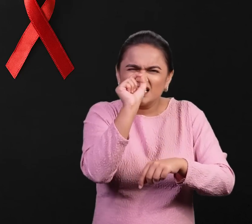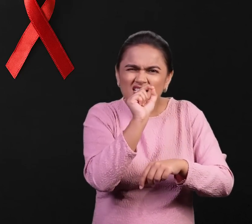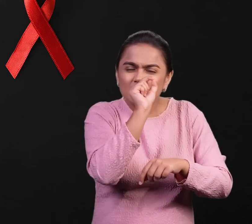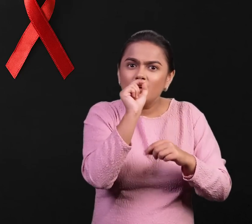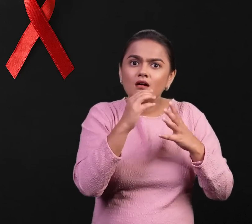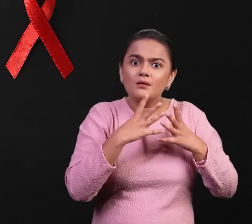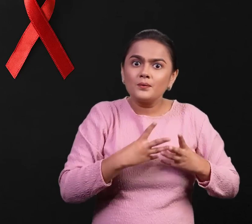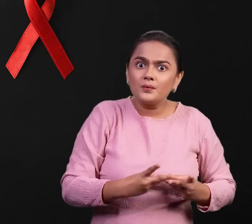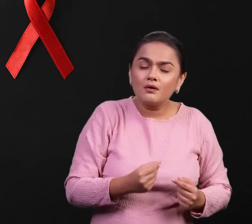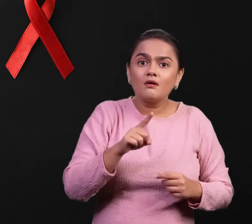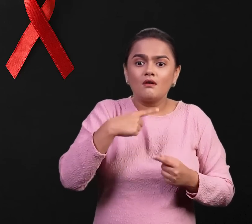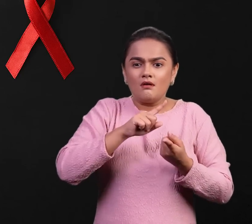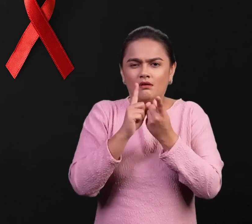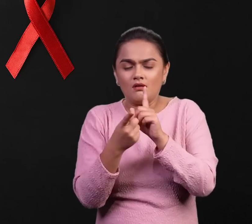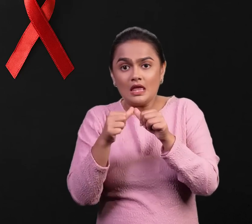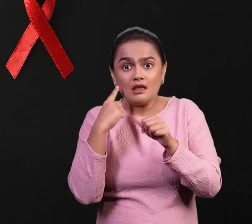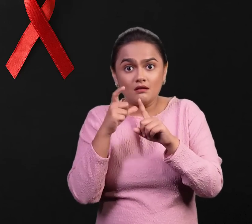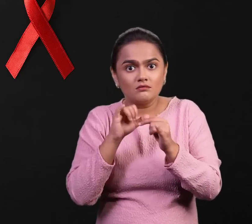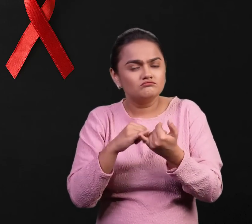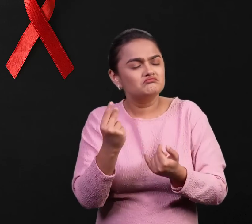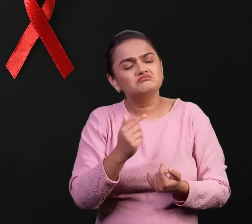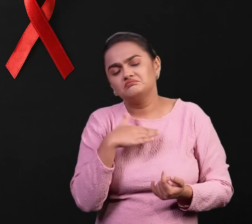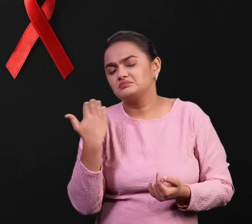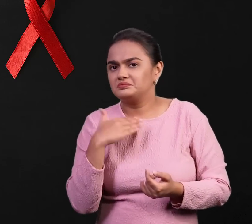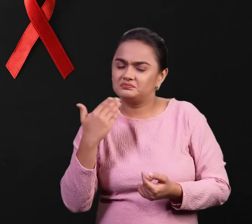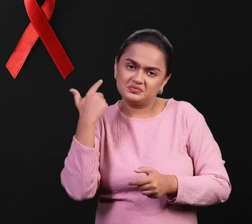people would develop AIDS and eventually die due to it.